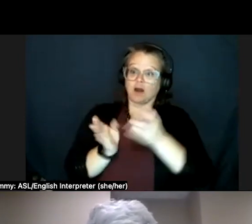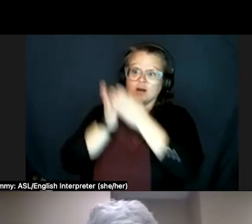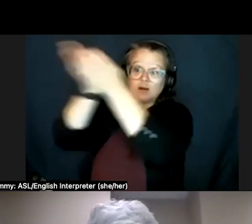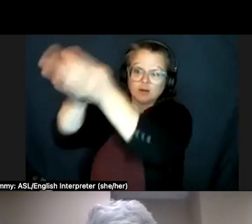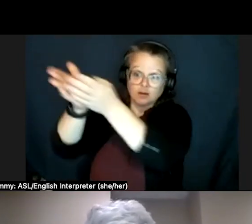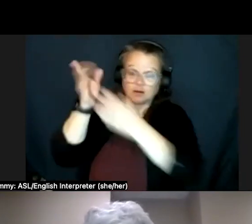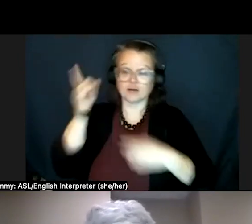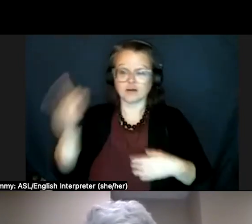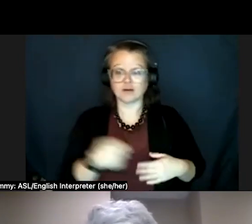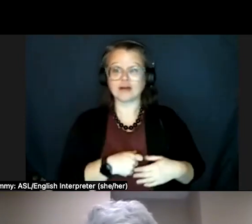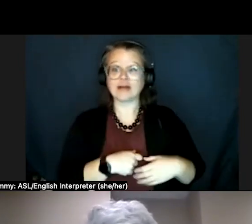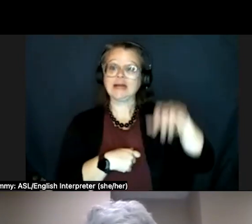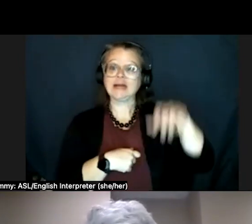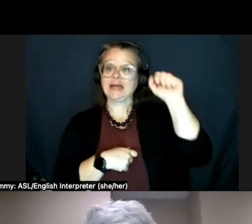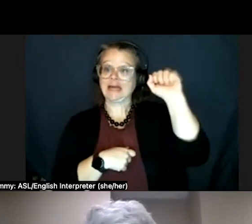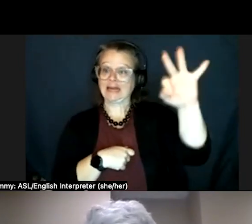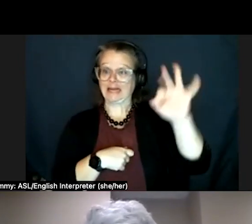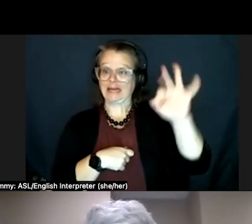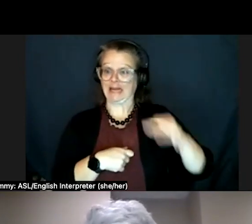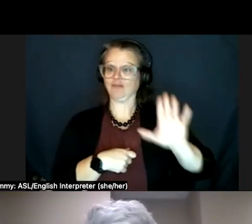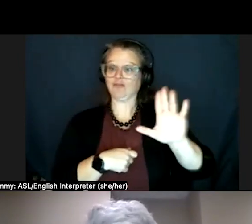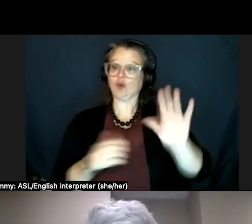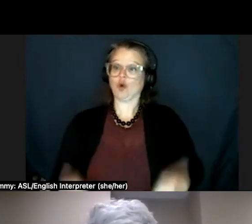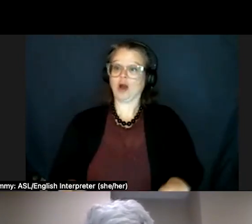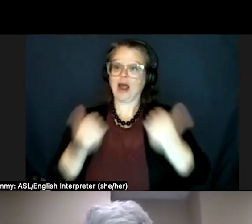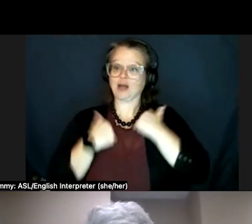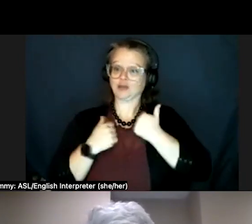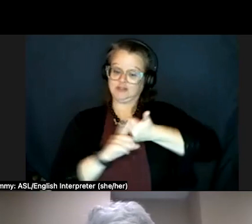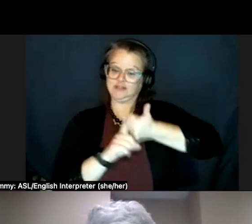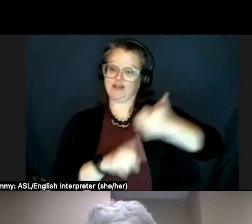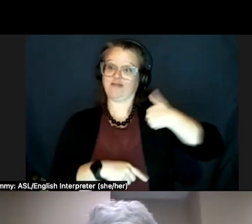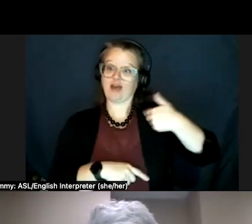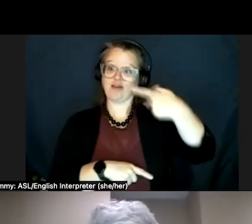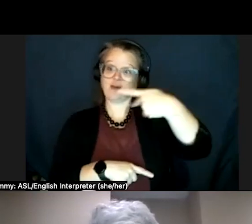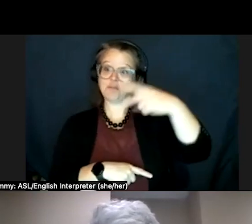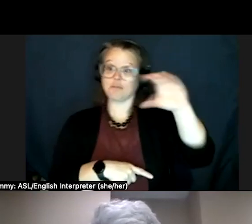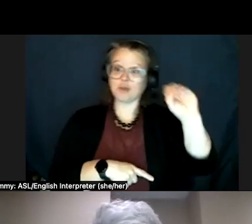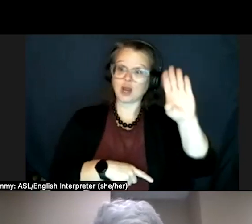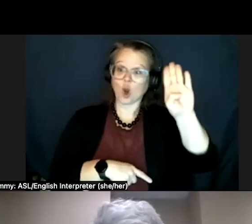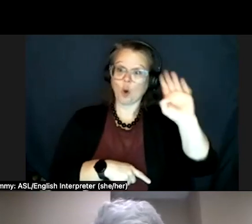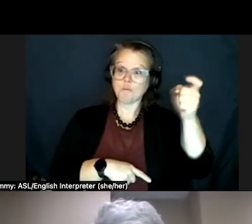would be the 14th largest nation on the planet. Canada's a vast nation, and it's very complex